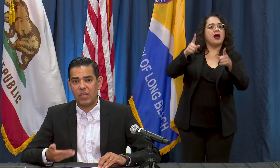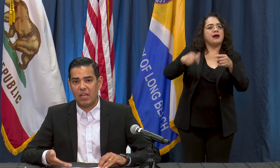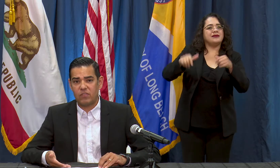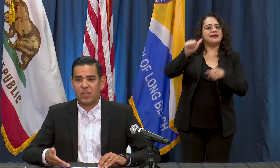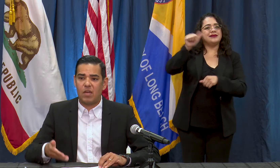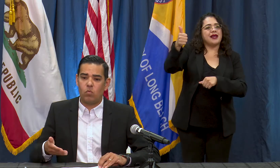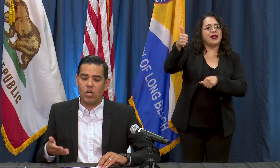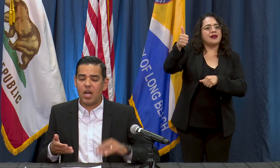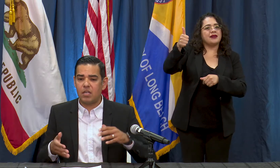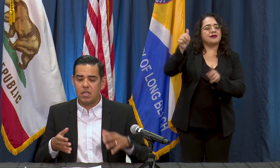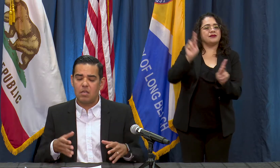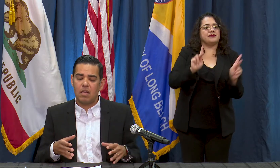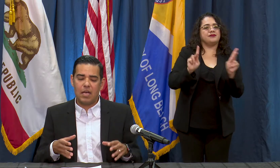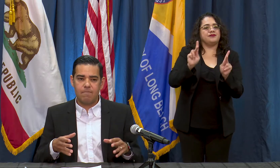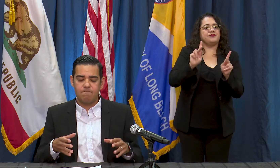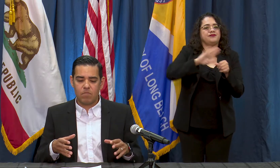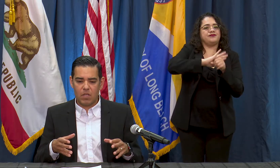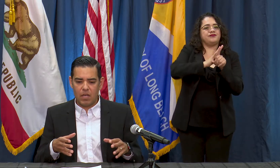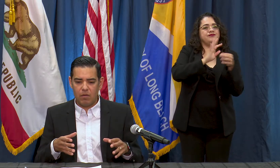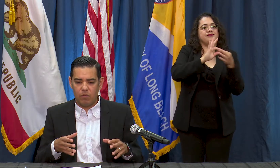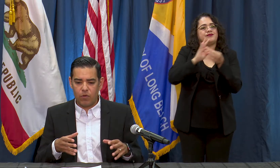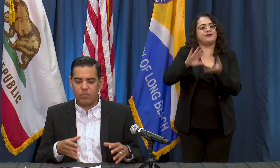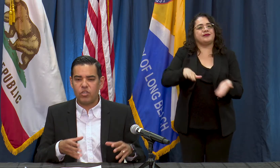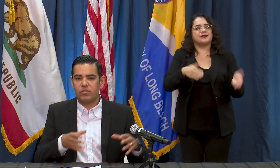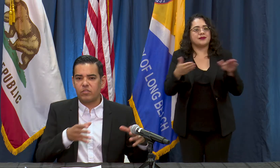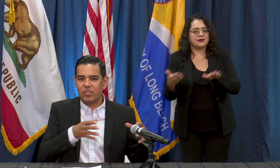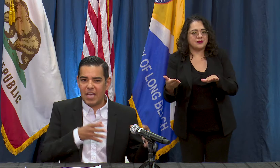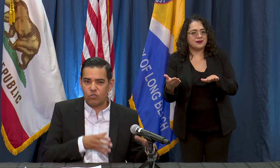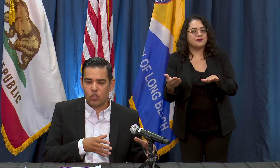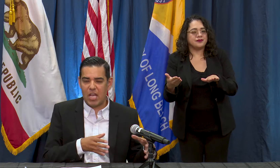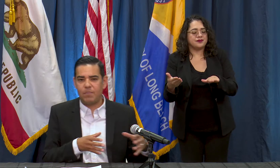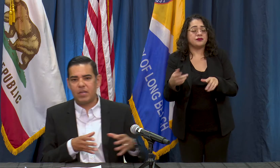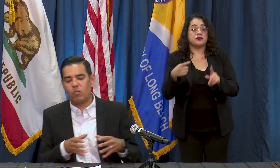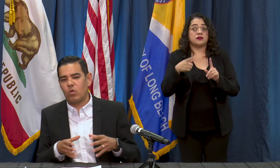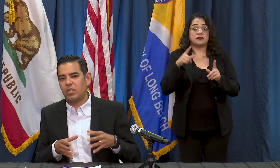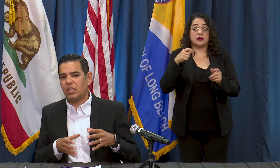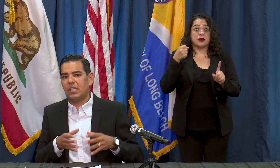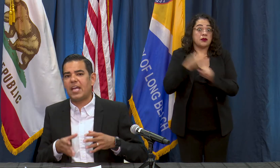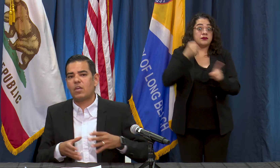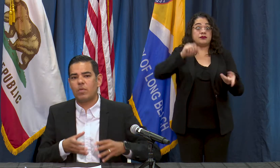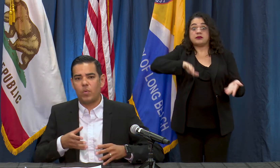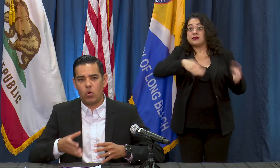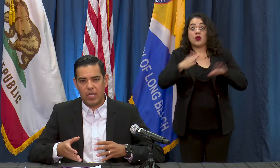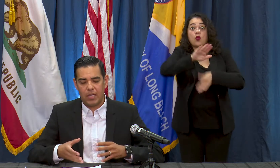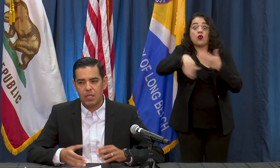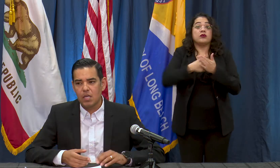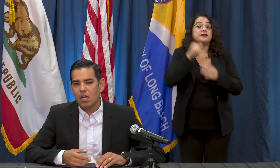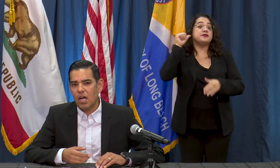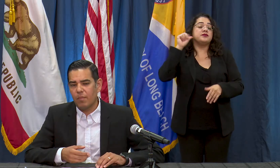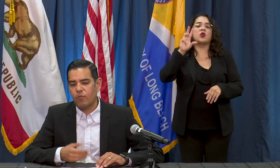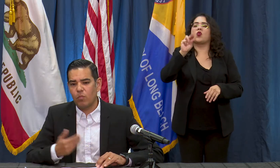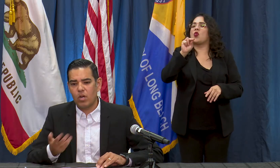deaths that were not from just yesterday but were a delay in reporting from one